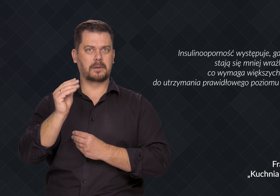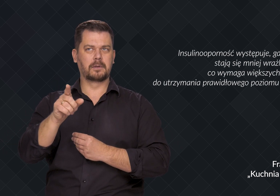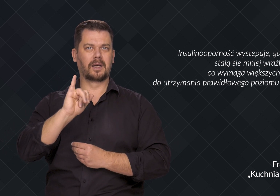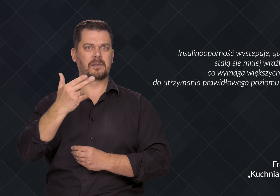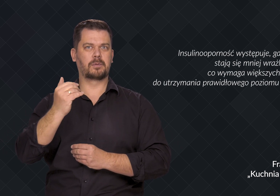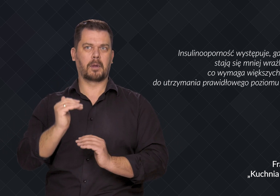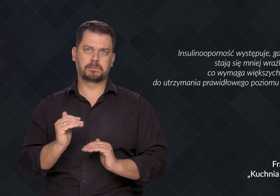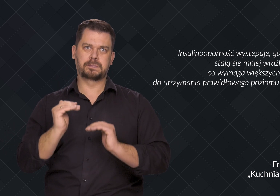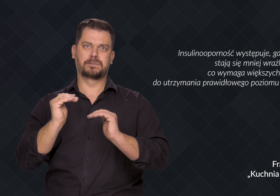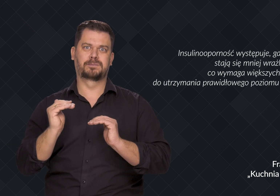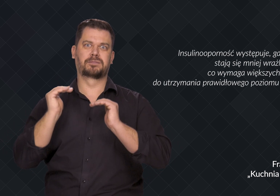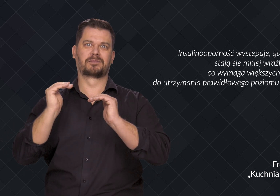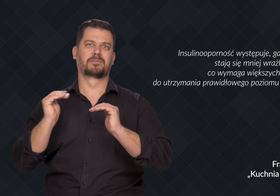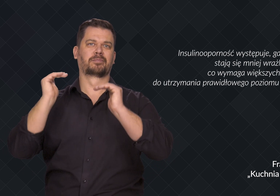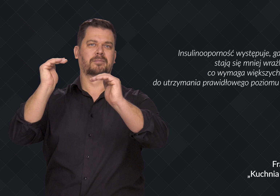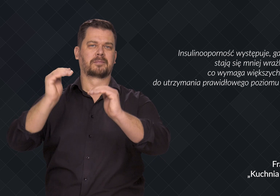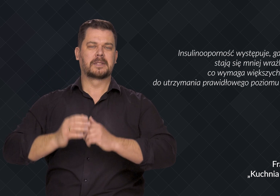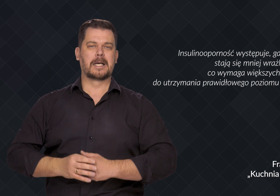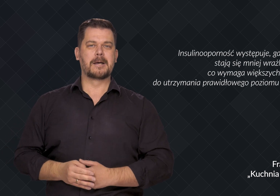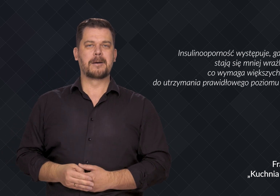to maintain normal blood sugar levels".